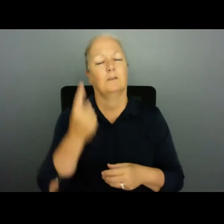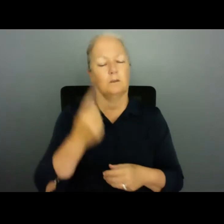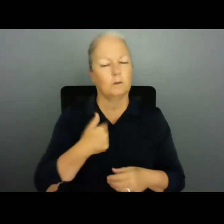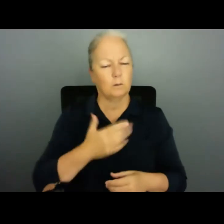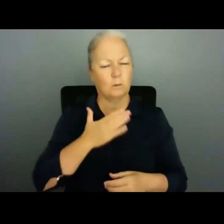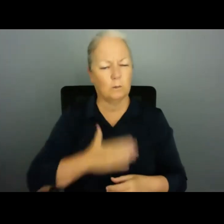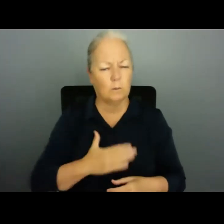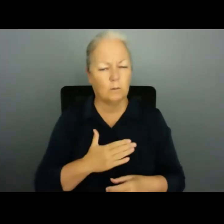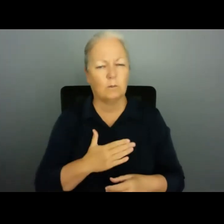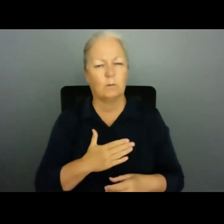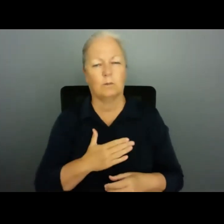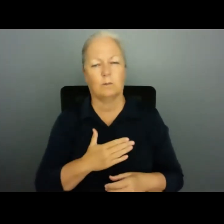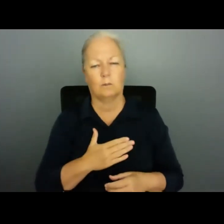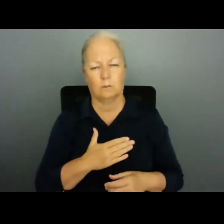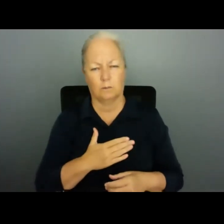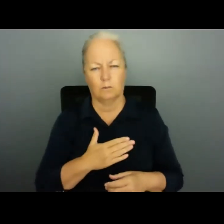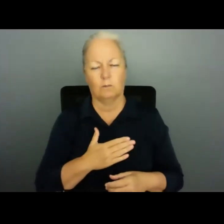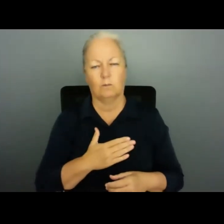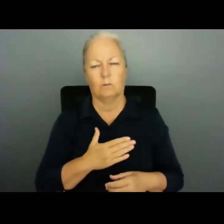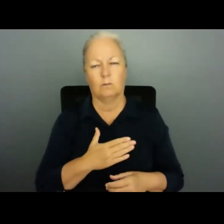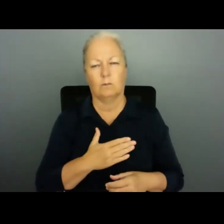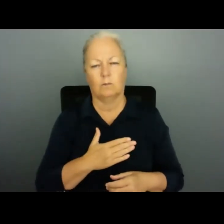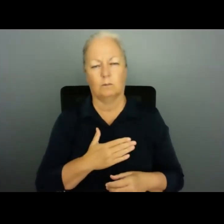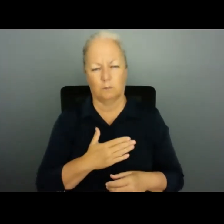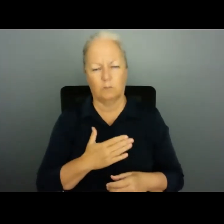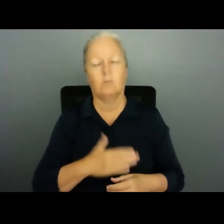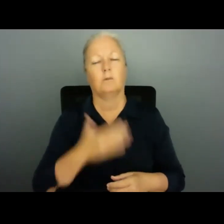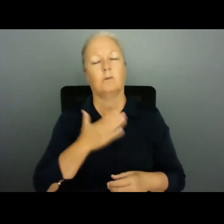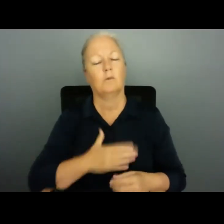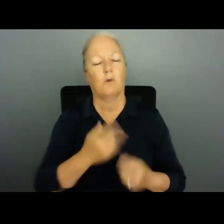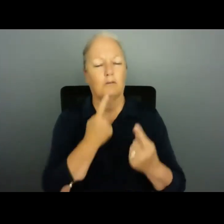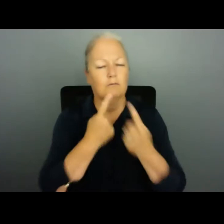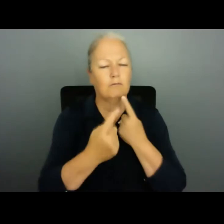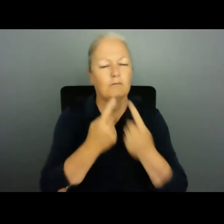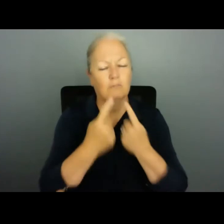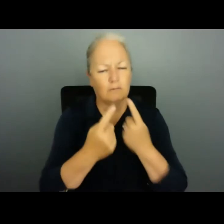as a young woman with an invisible disability in school i was famous for being the mad girl